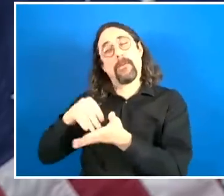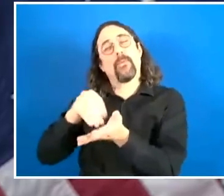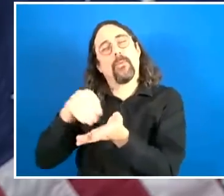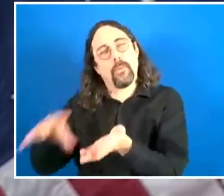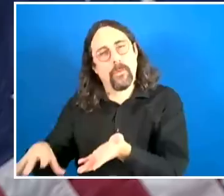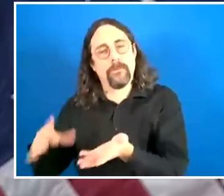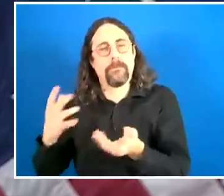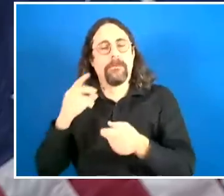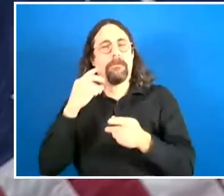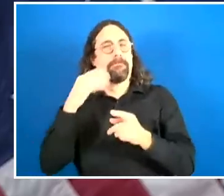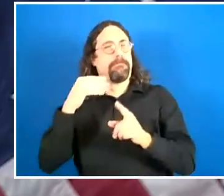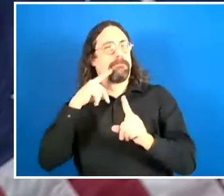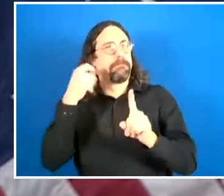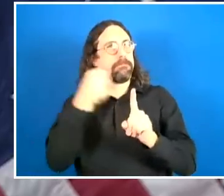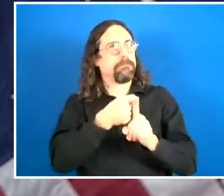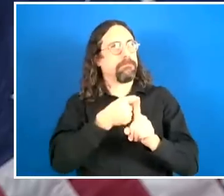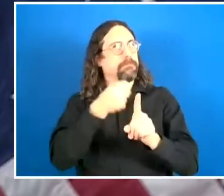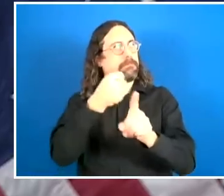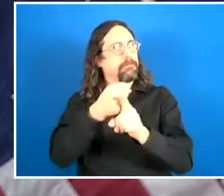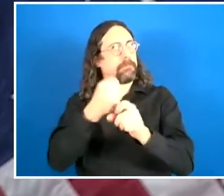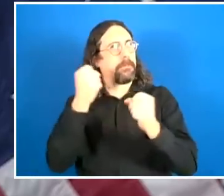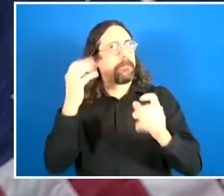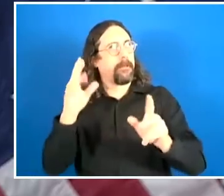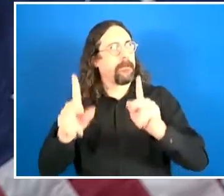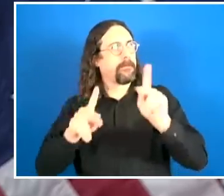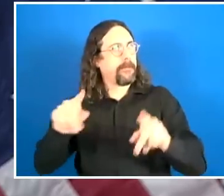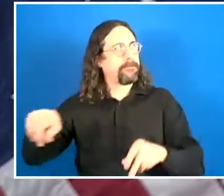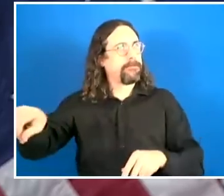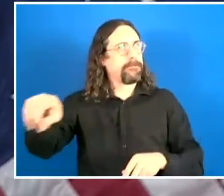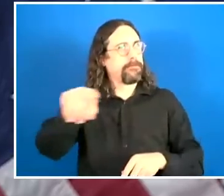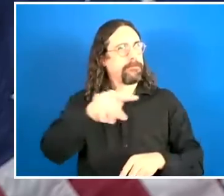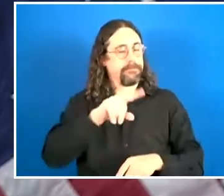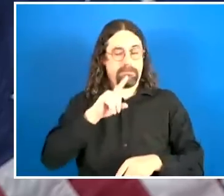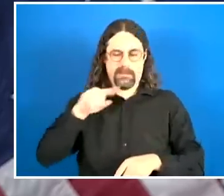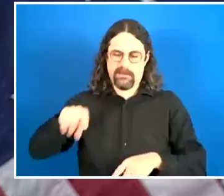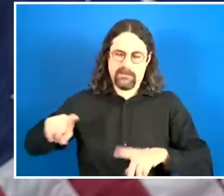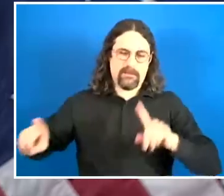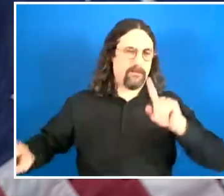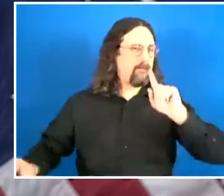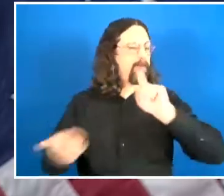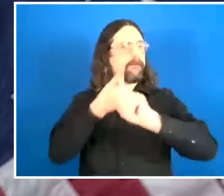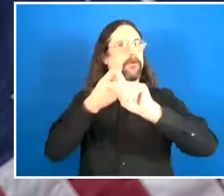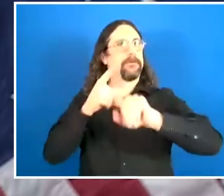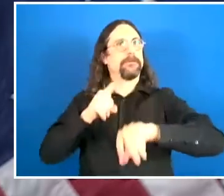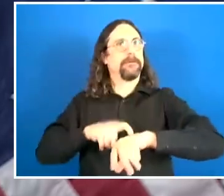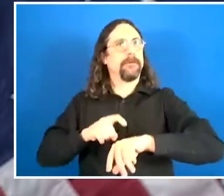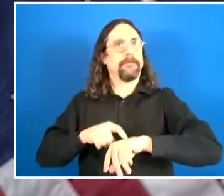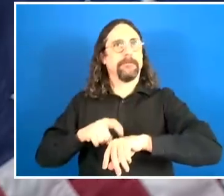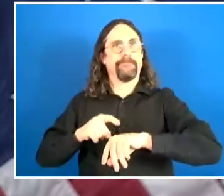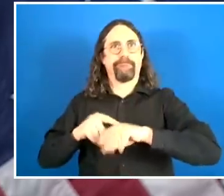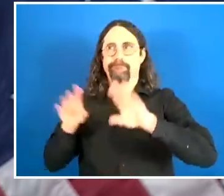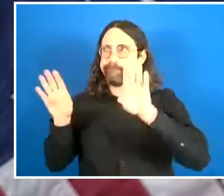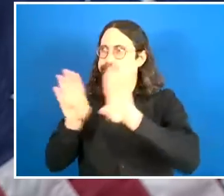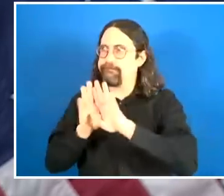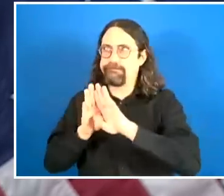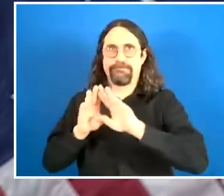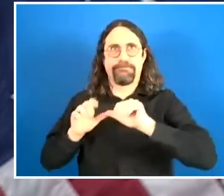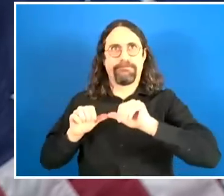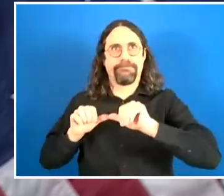EXTRAORDINARY CHALLENGE. SOMETHING LIT REALLILY UNHEARD OINF THE HISRYTO